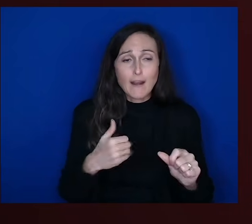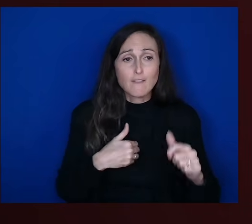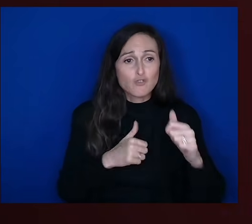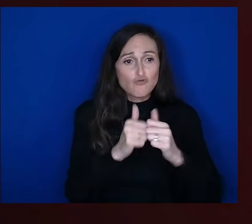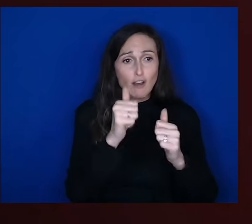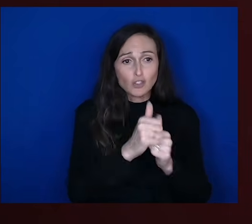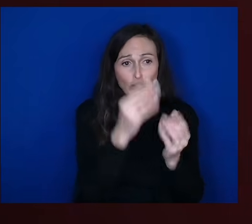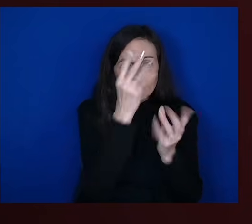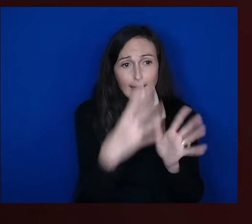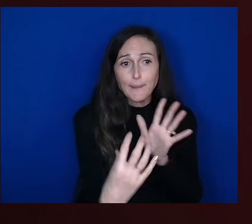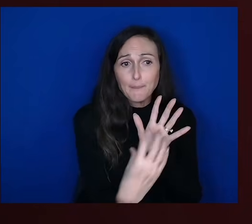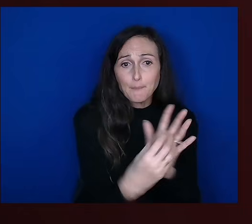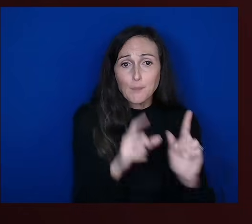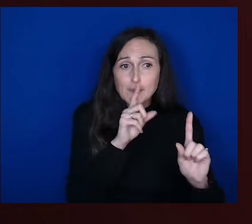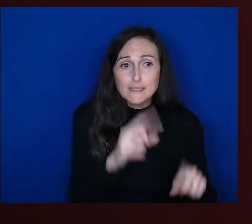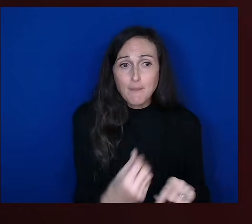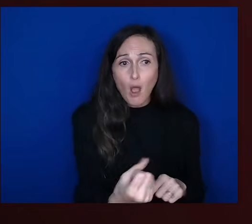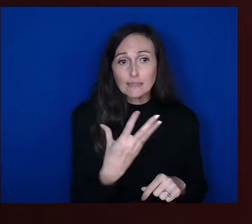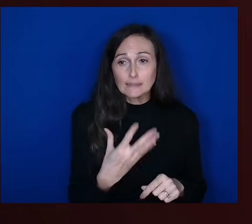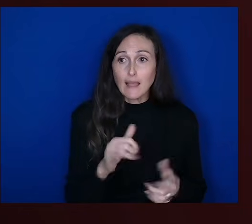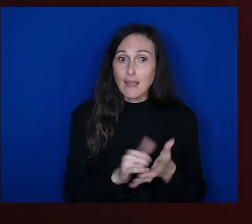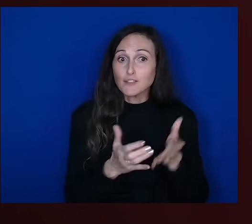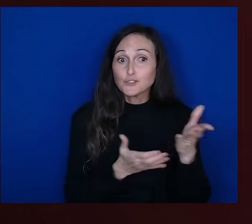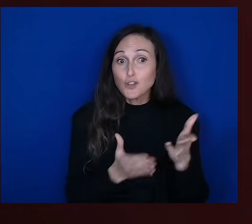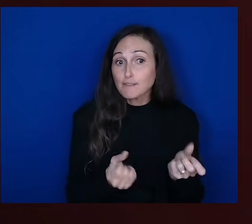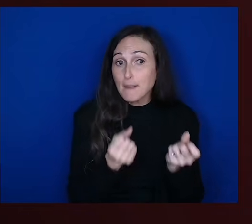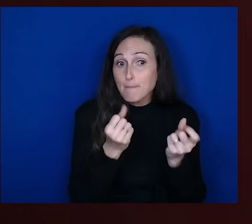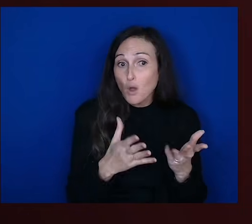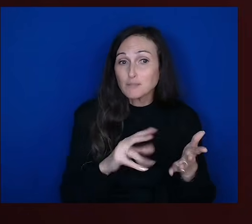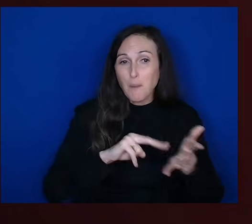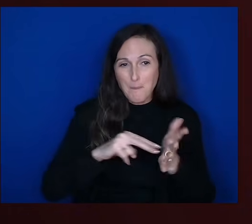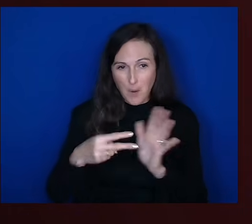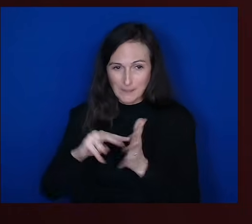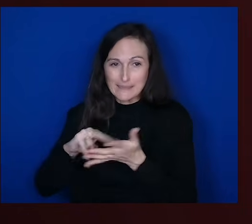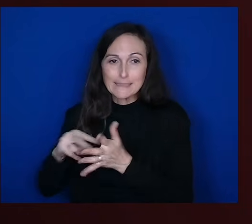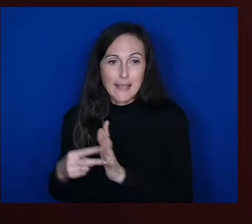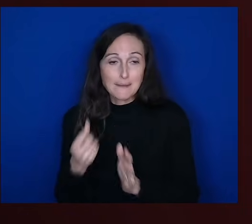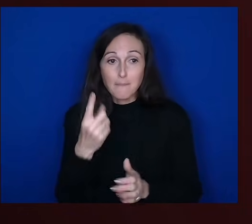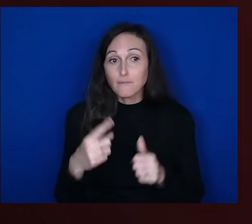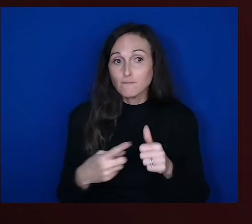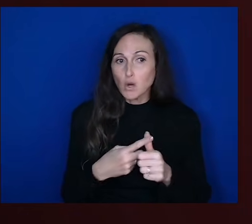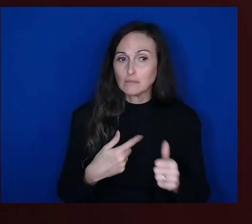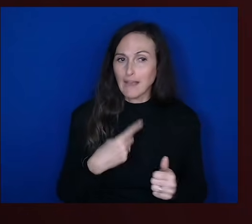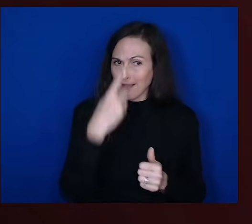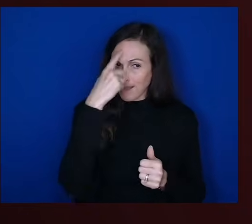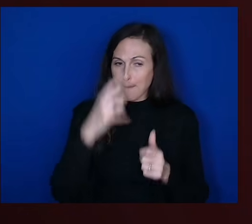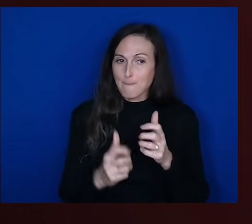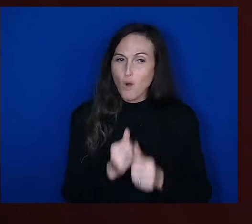and it actually serves multiple purposes. So, one that I think most people have figured out is if you want